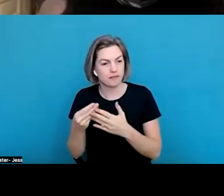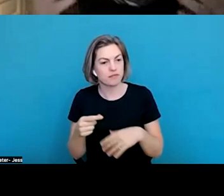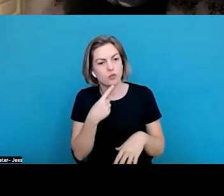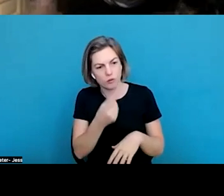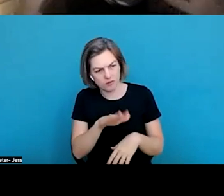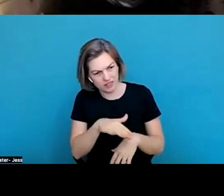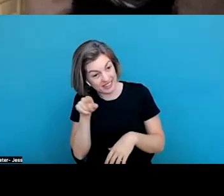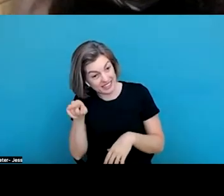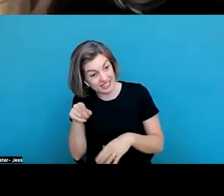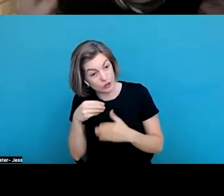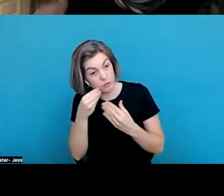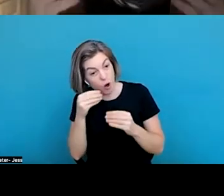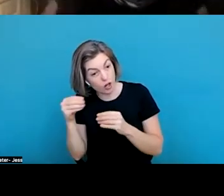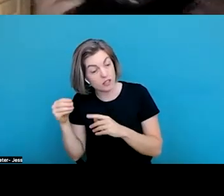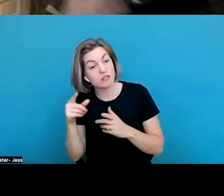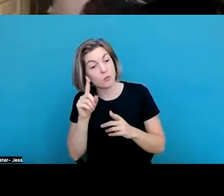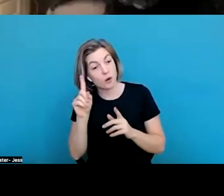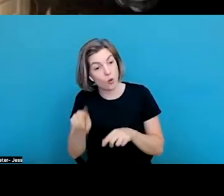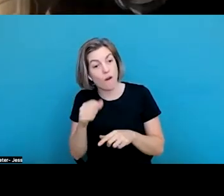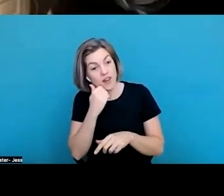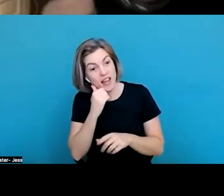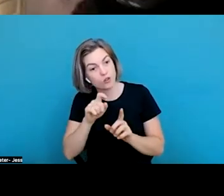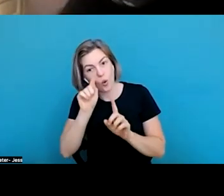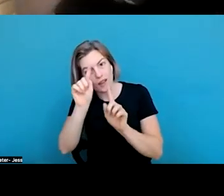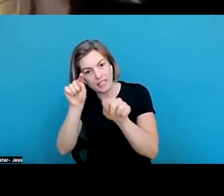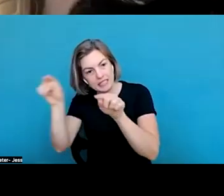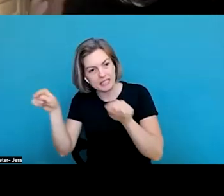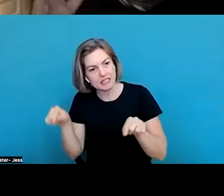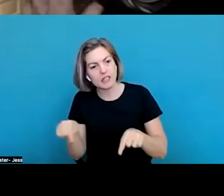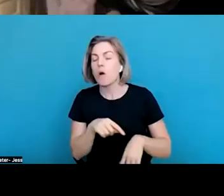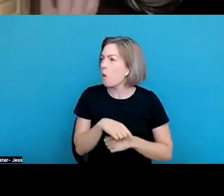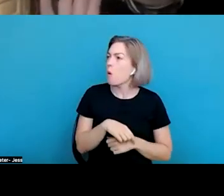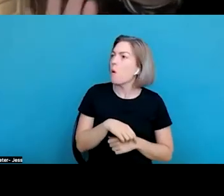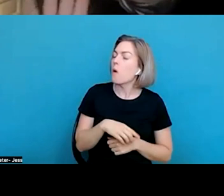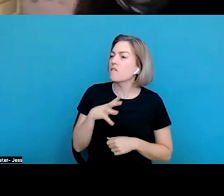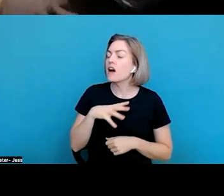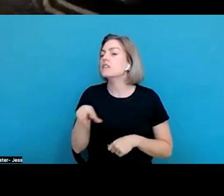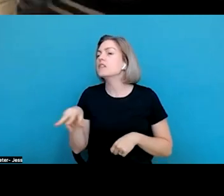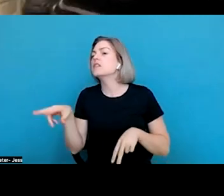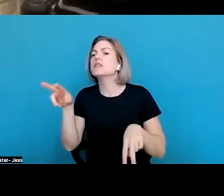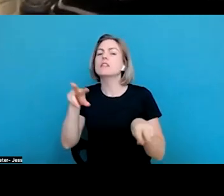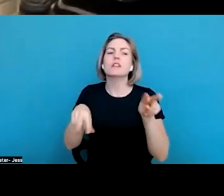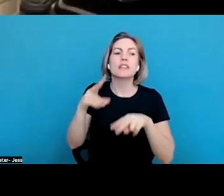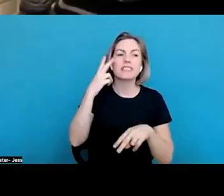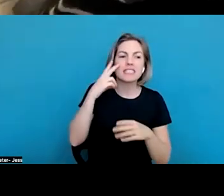is the supermarket where you are going to do everyday and you have to go here or there. and because they could run and see the cleaning products were behind them.